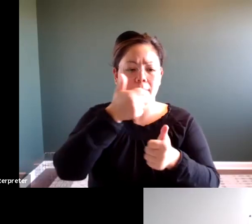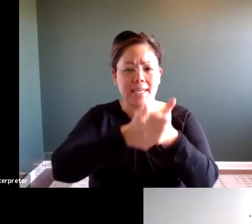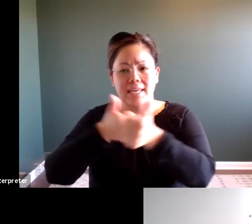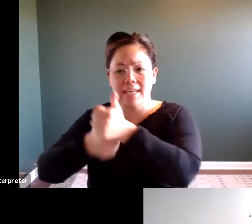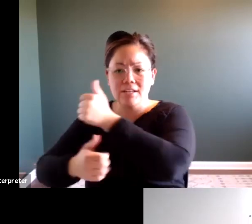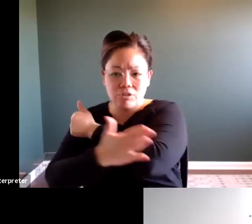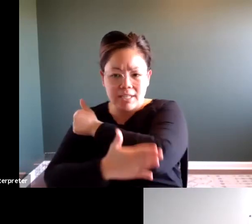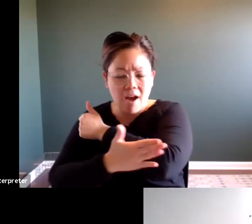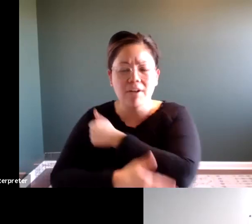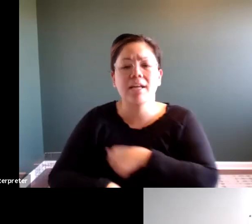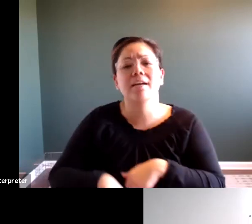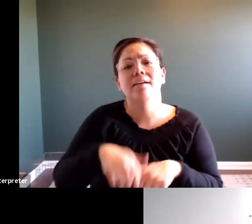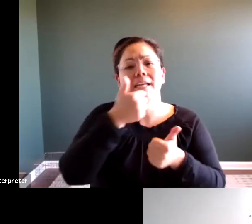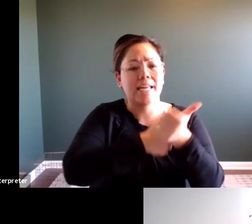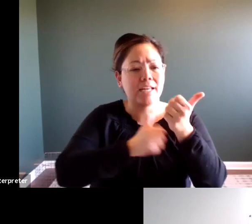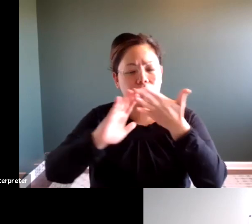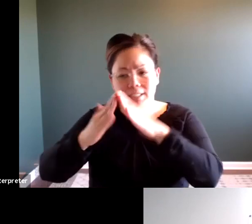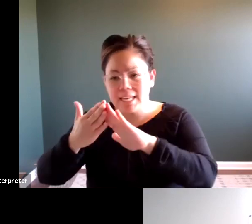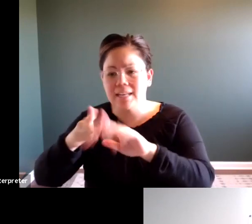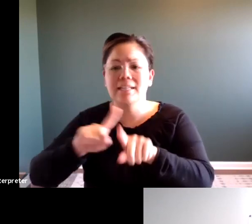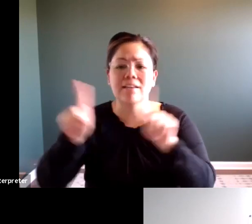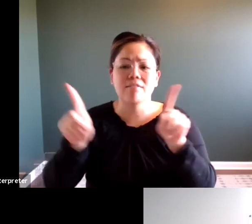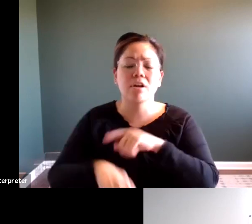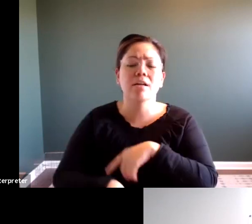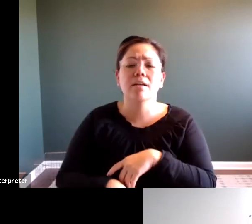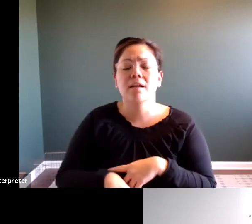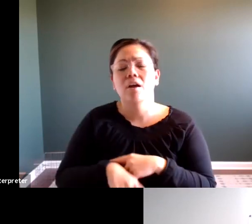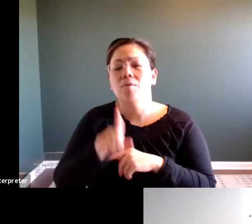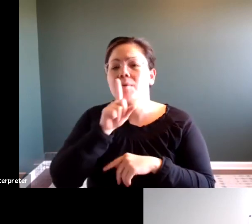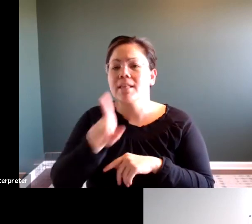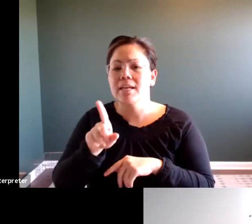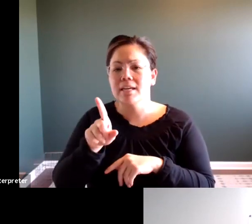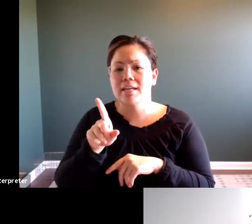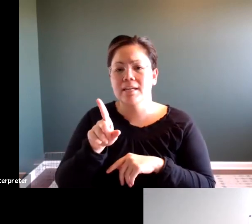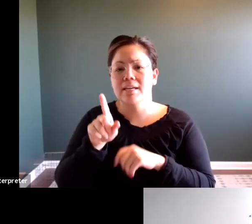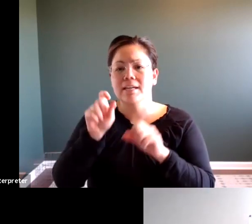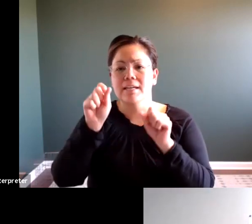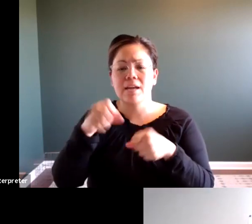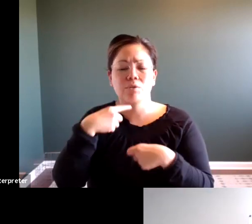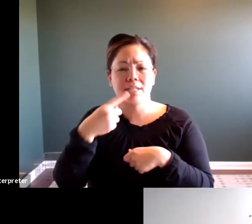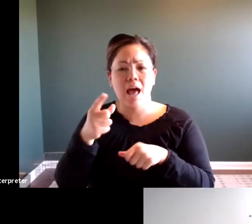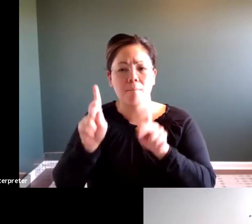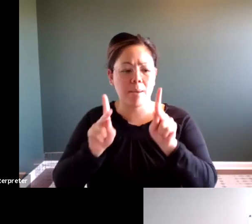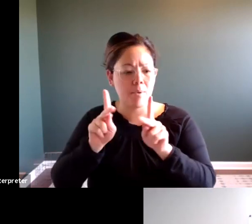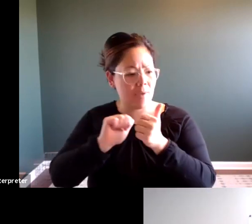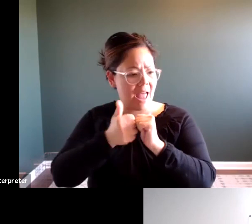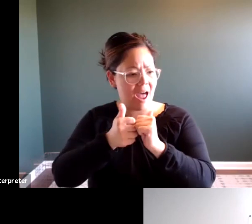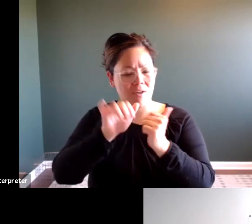municipality to municipality across the state. So tell people a little bit of how that's coordinated